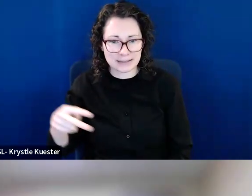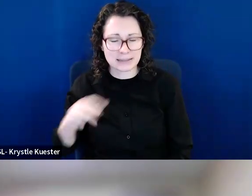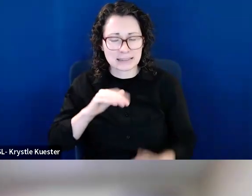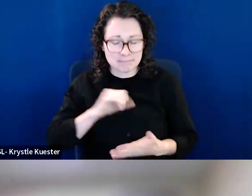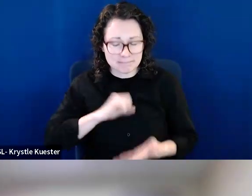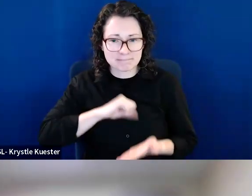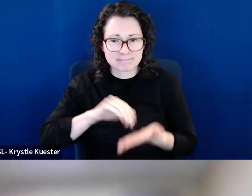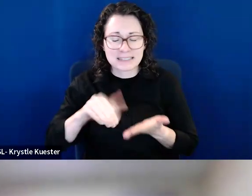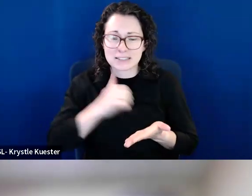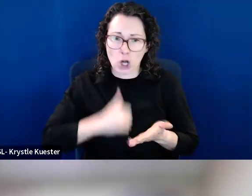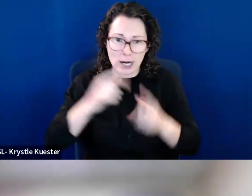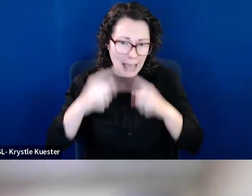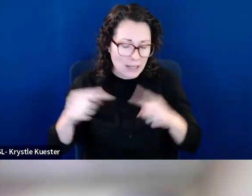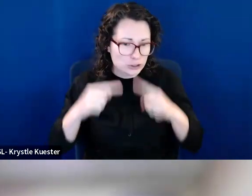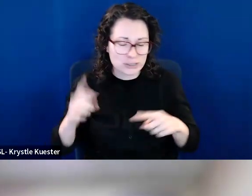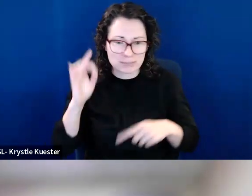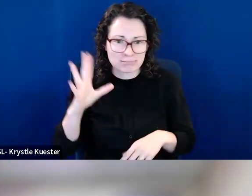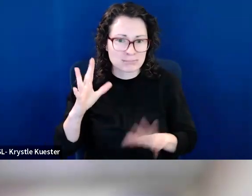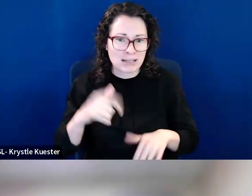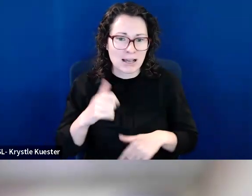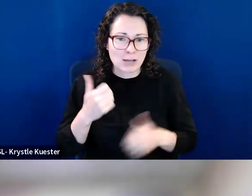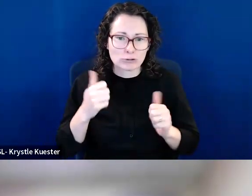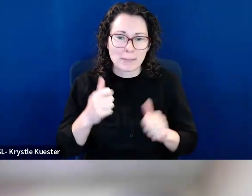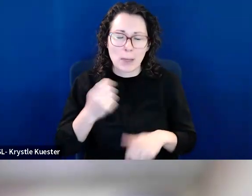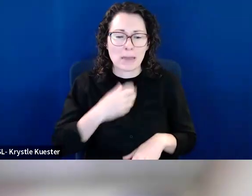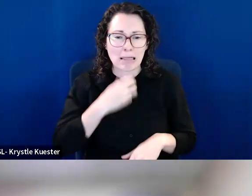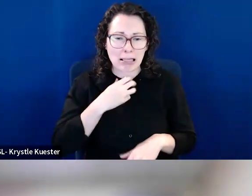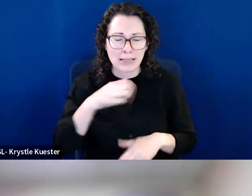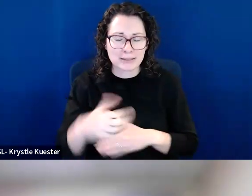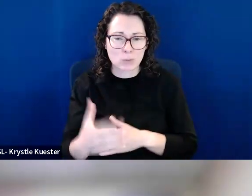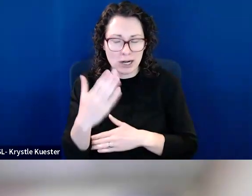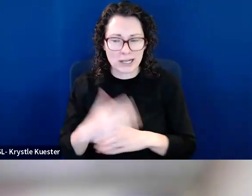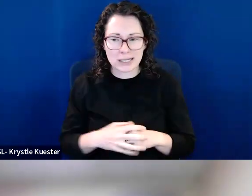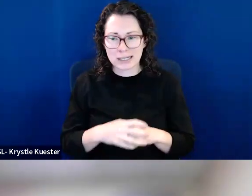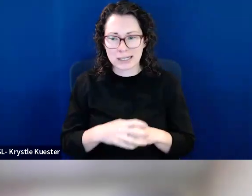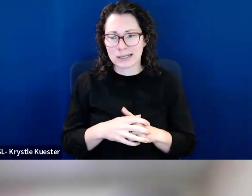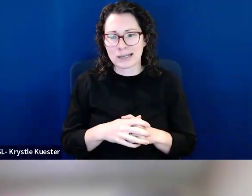I've got allergies, so I'm a little horse this morning. Um, yeah. I am